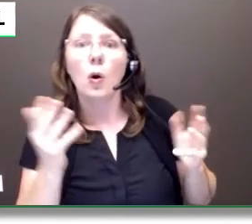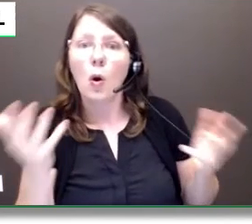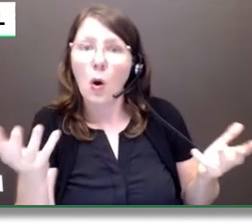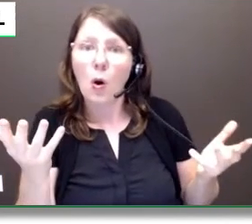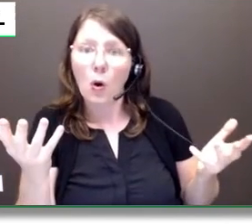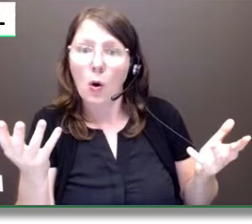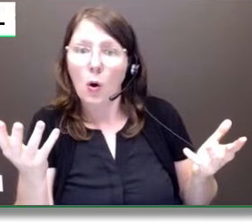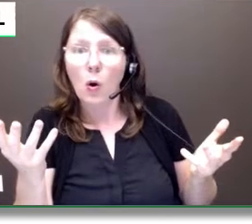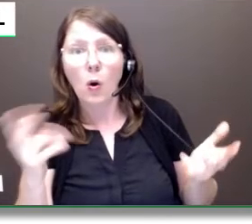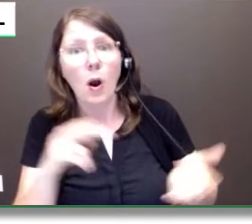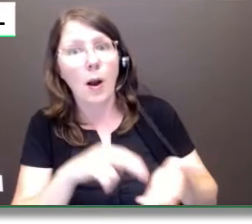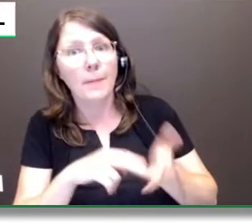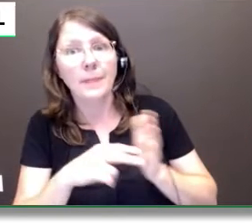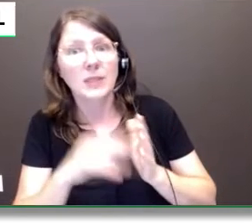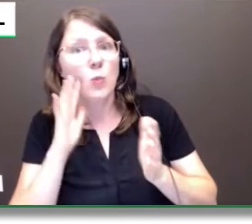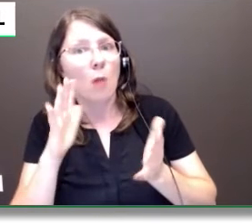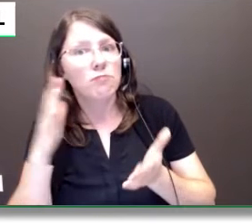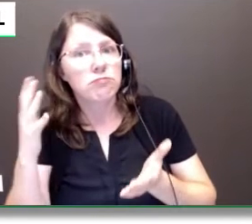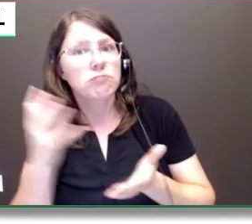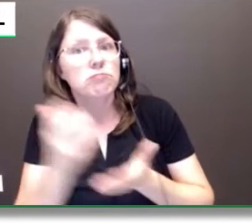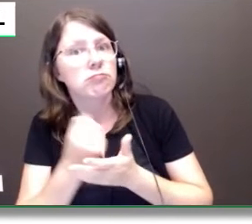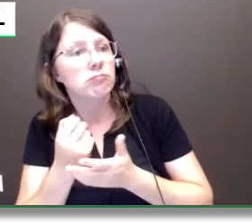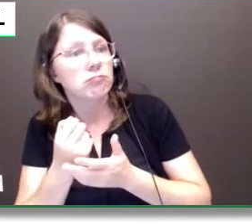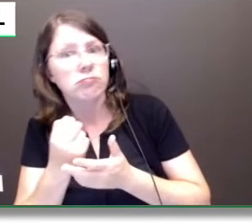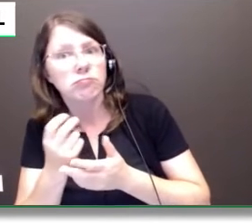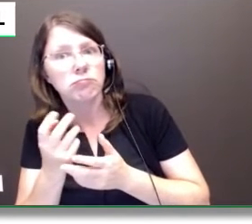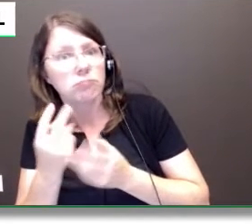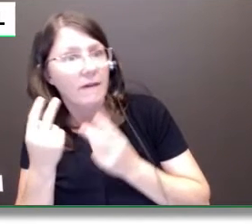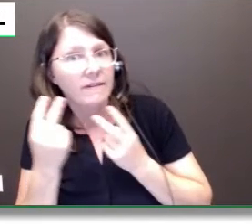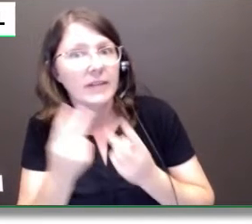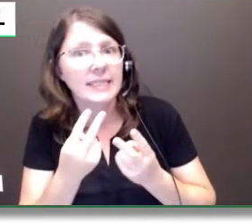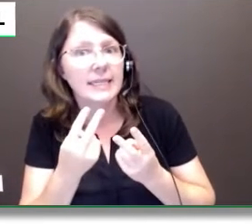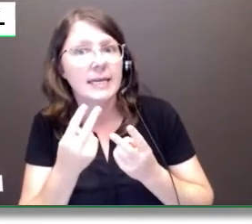experience and and learn more about it. So that they can become part of that